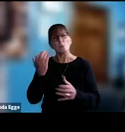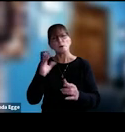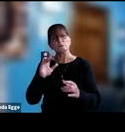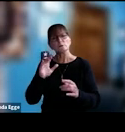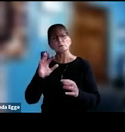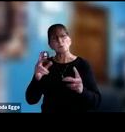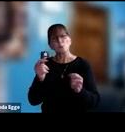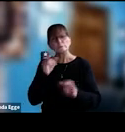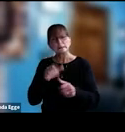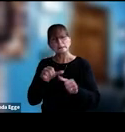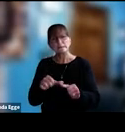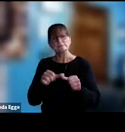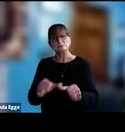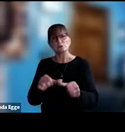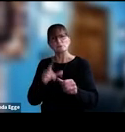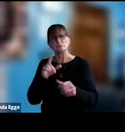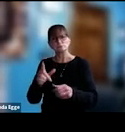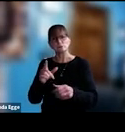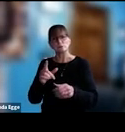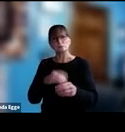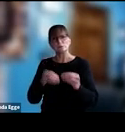during that period of sobriety is even more important.